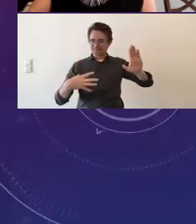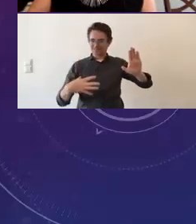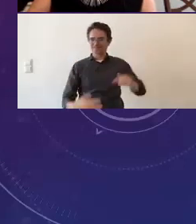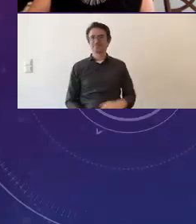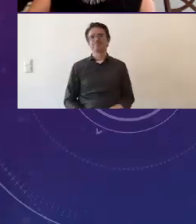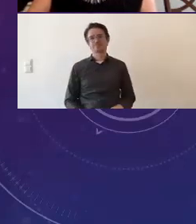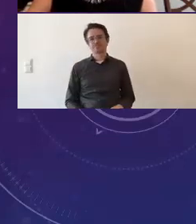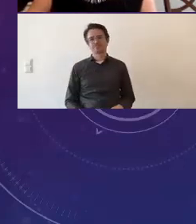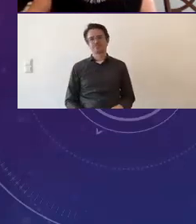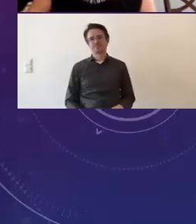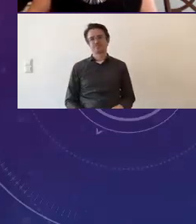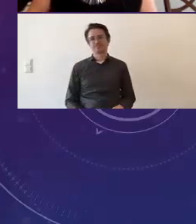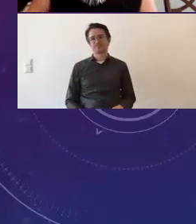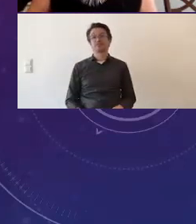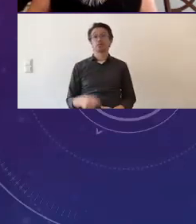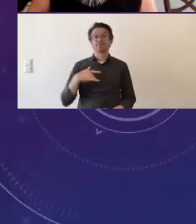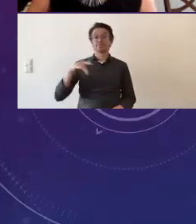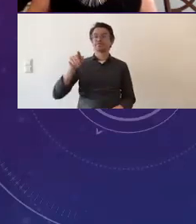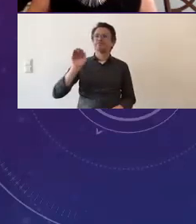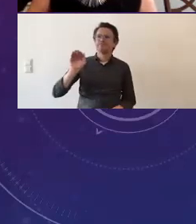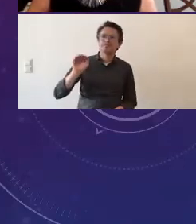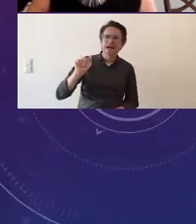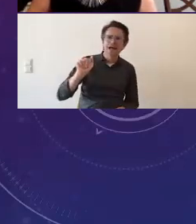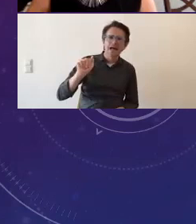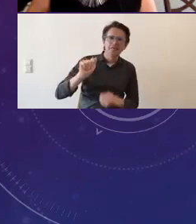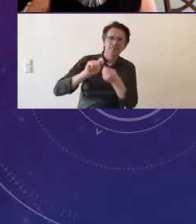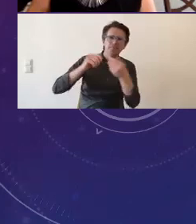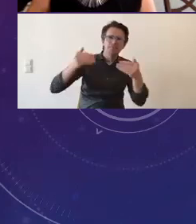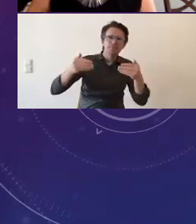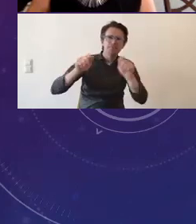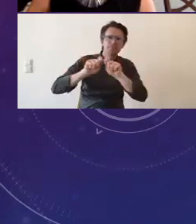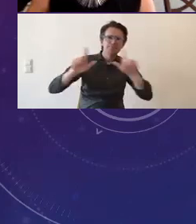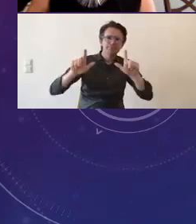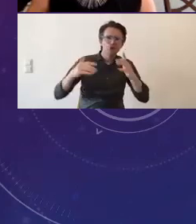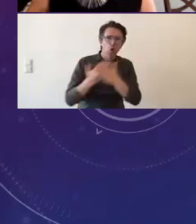so this is a slide that I showed last week during the webinar on how to have